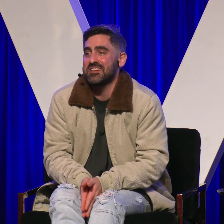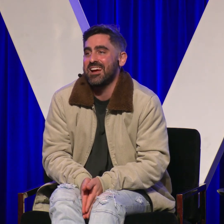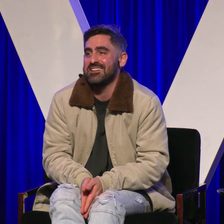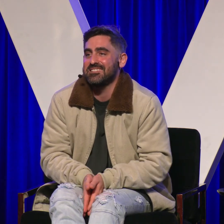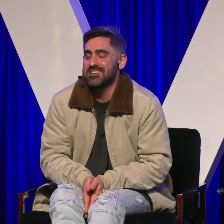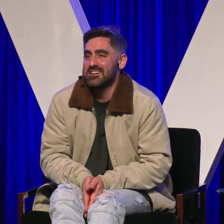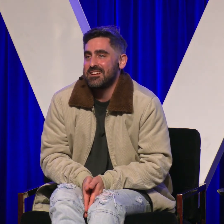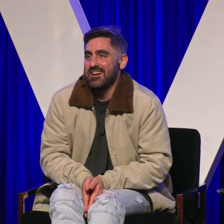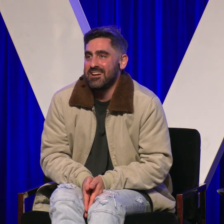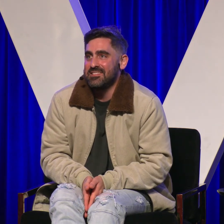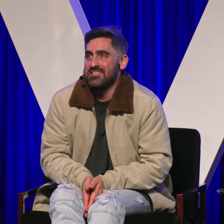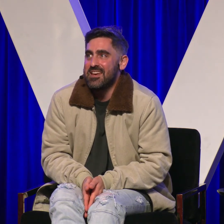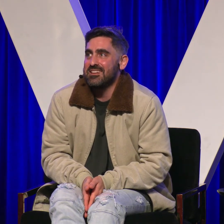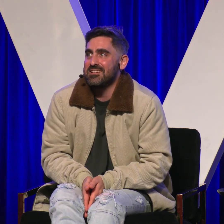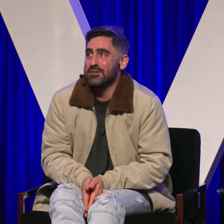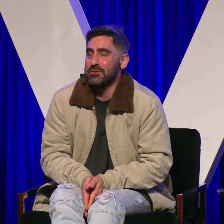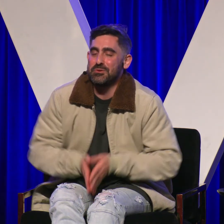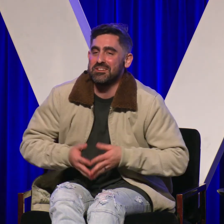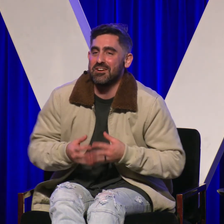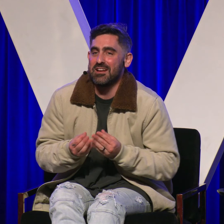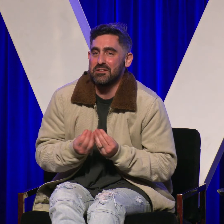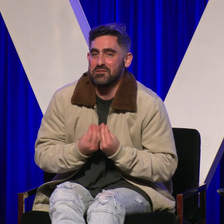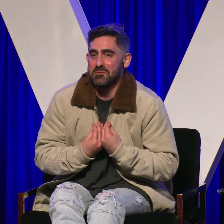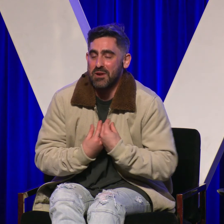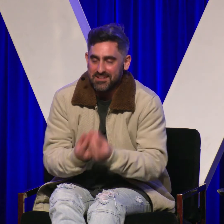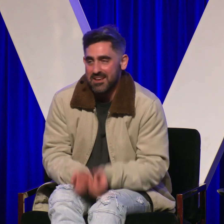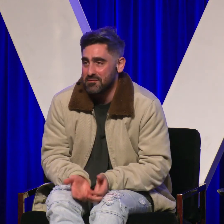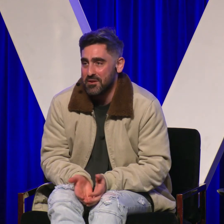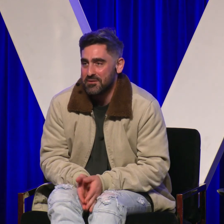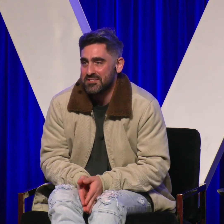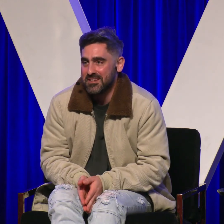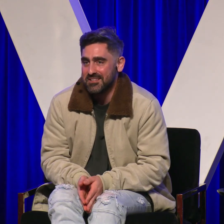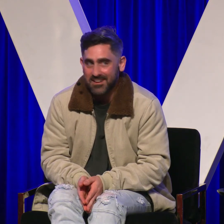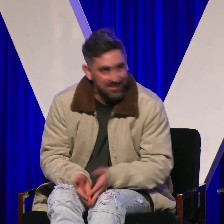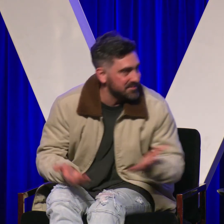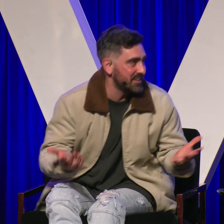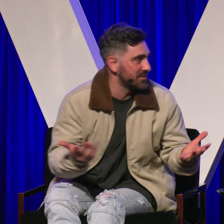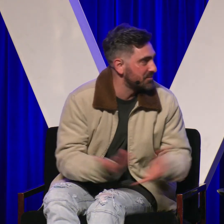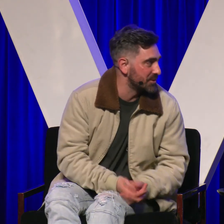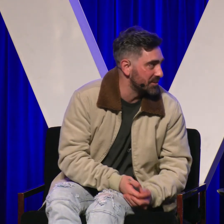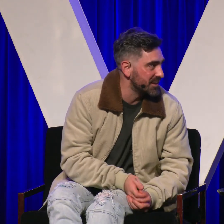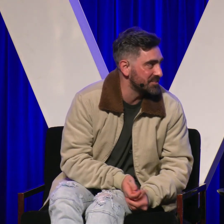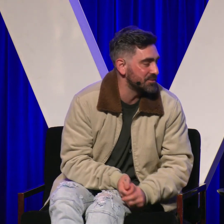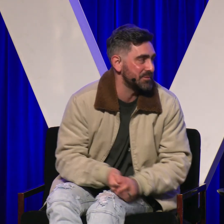And then you can kind of break it down further and say, like, exactly what you guys talking about.